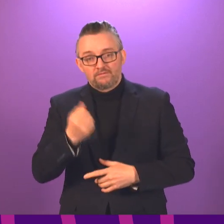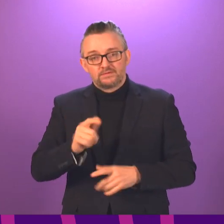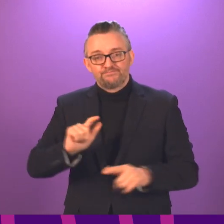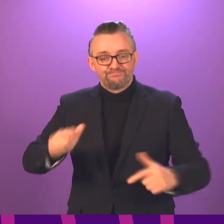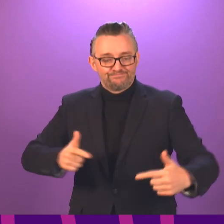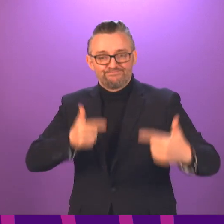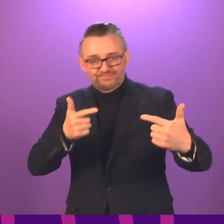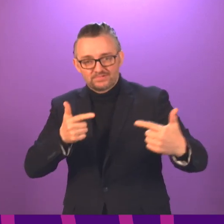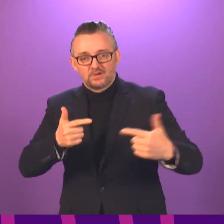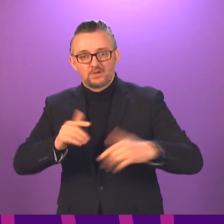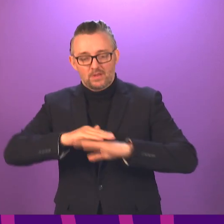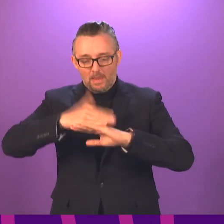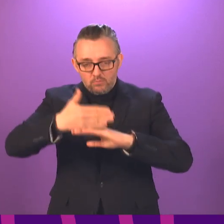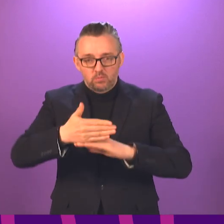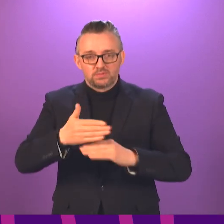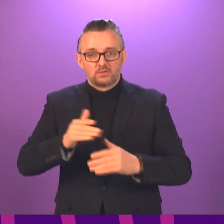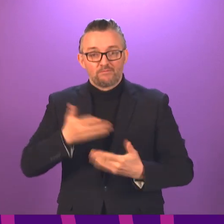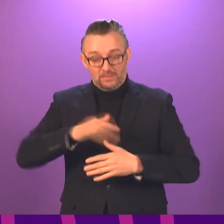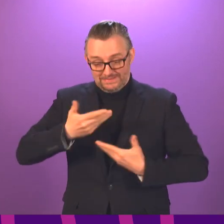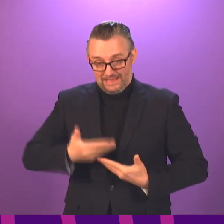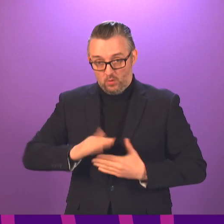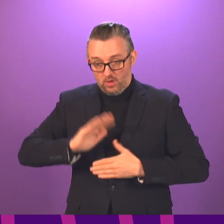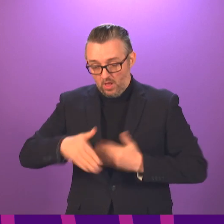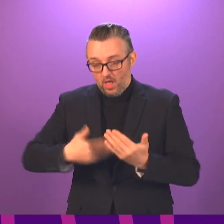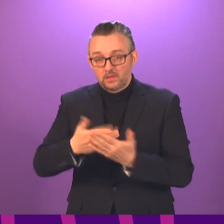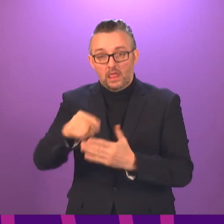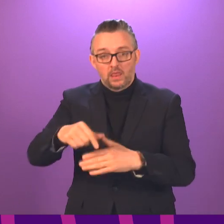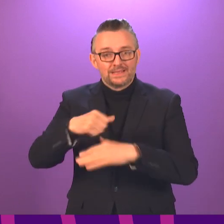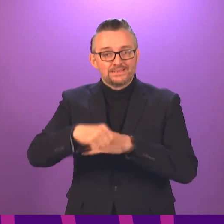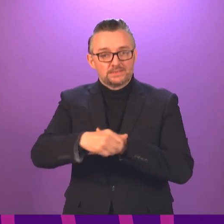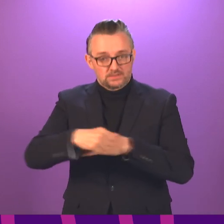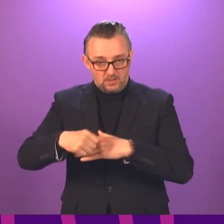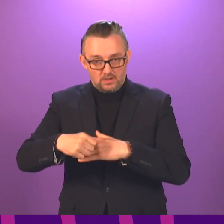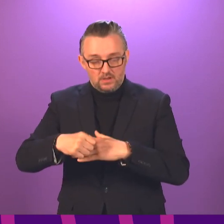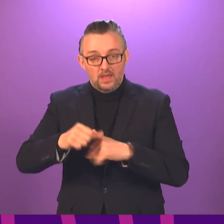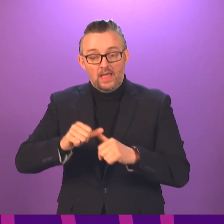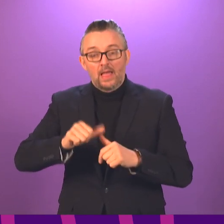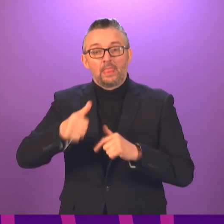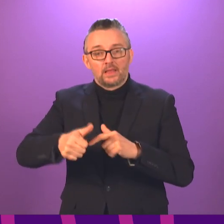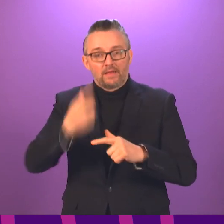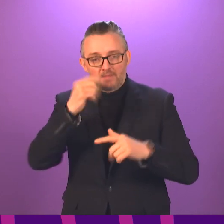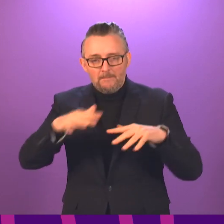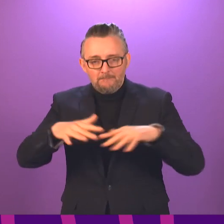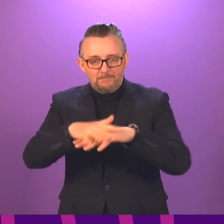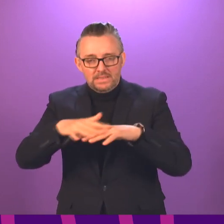for the period between now and Easter. There will be a blended learning approach for secondary